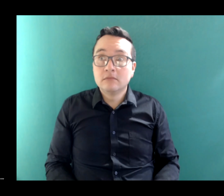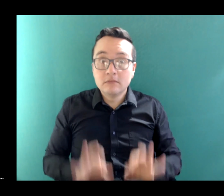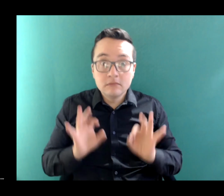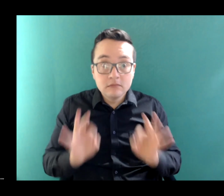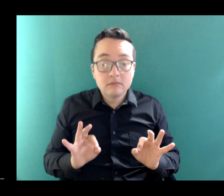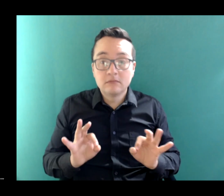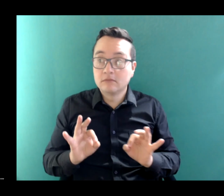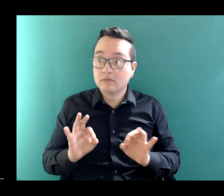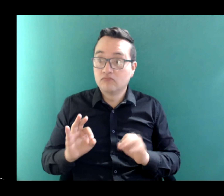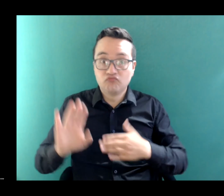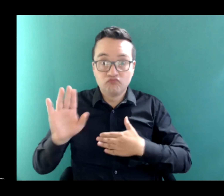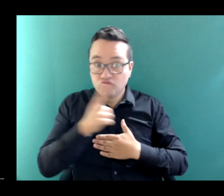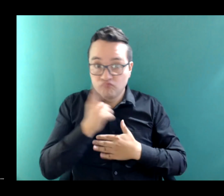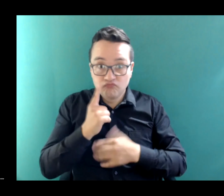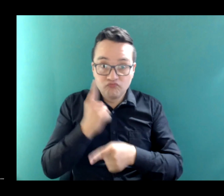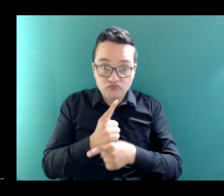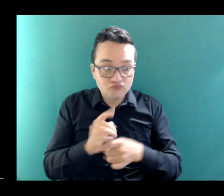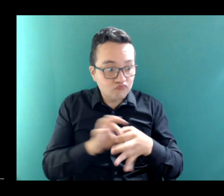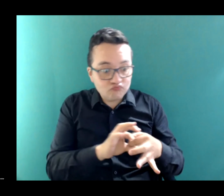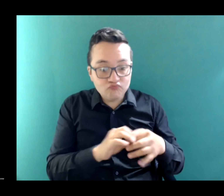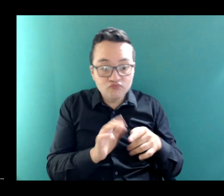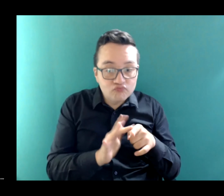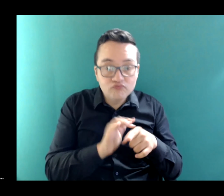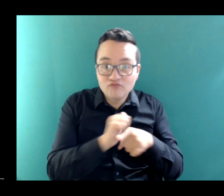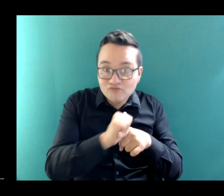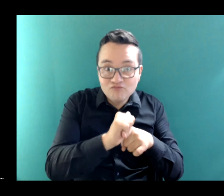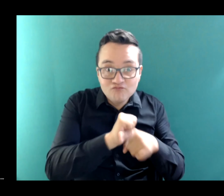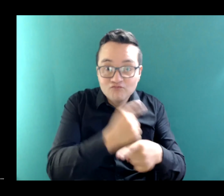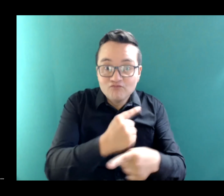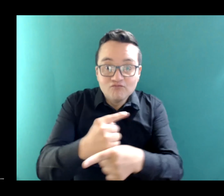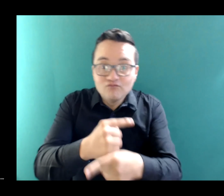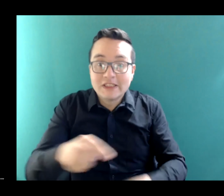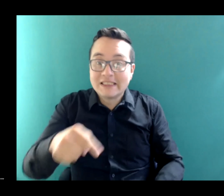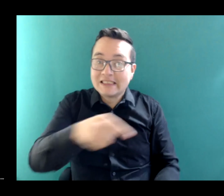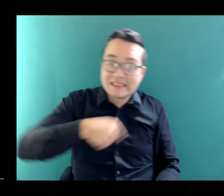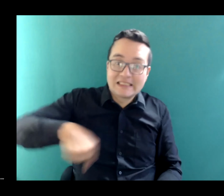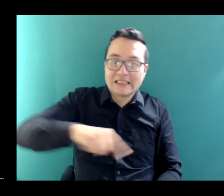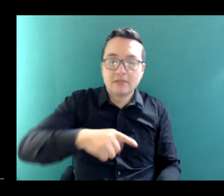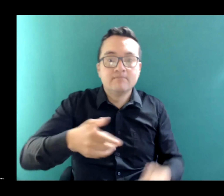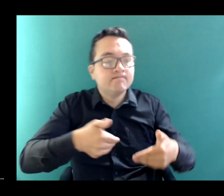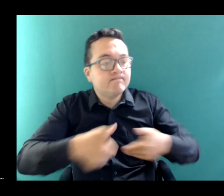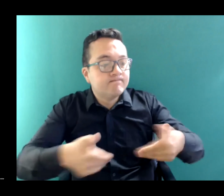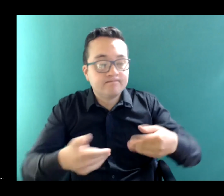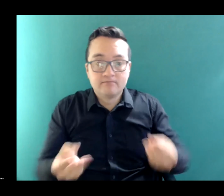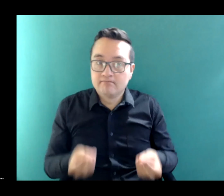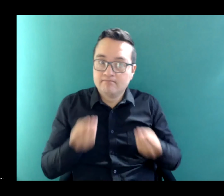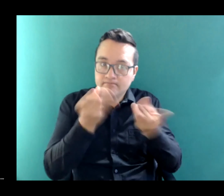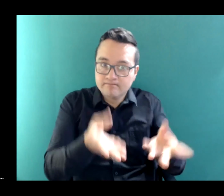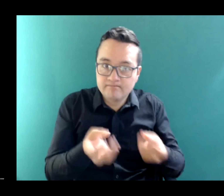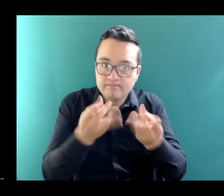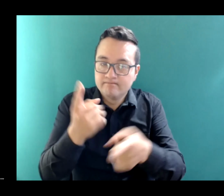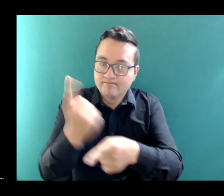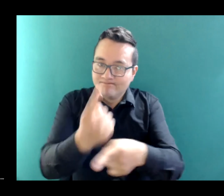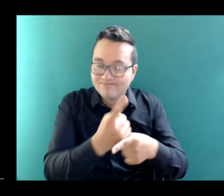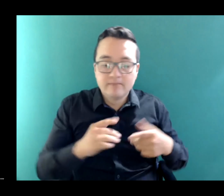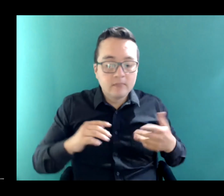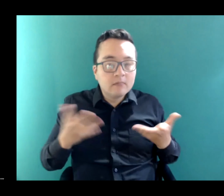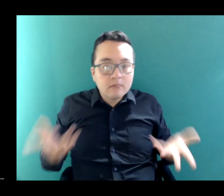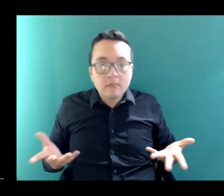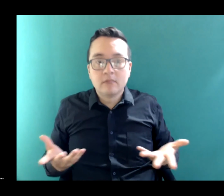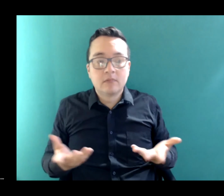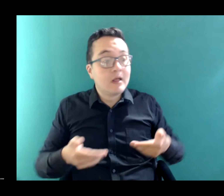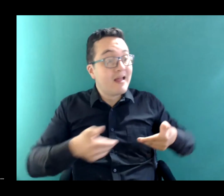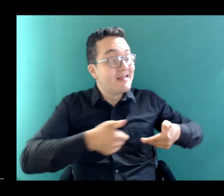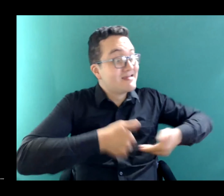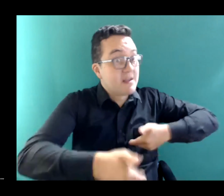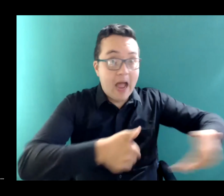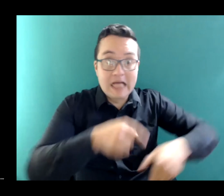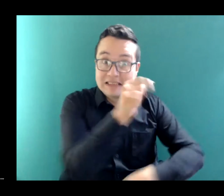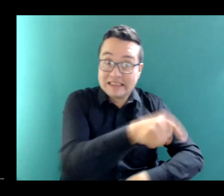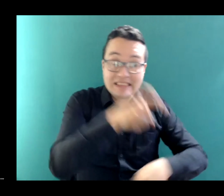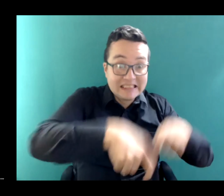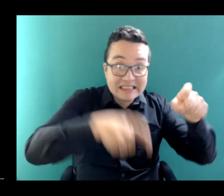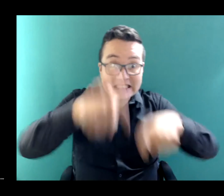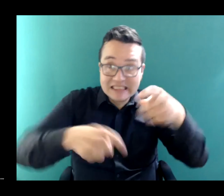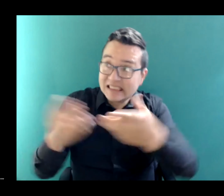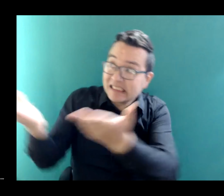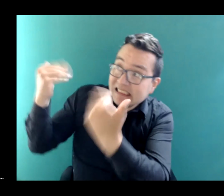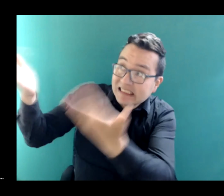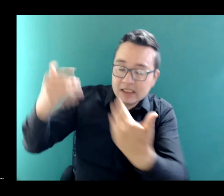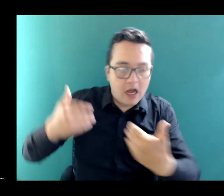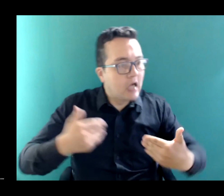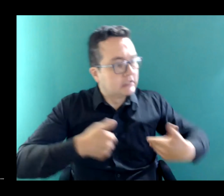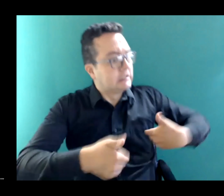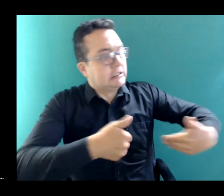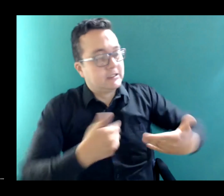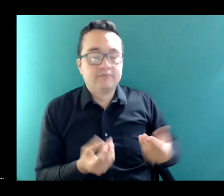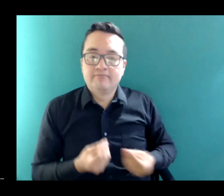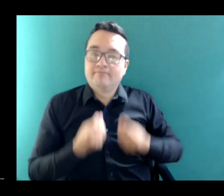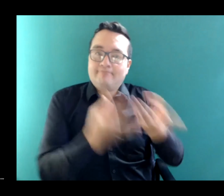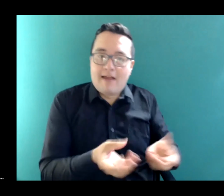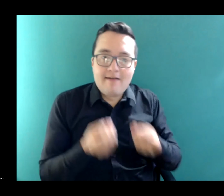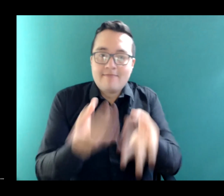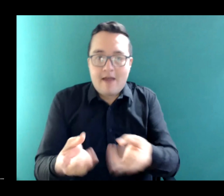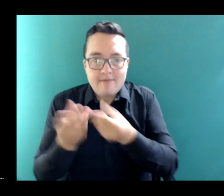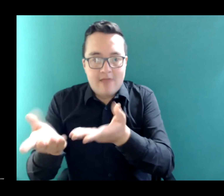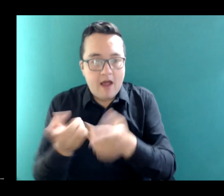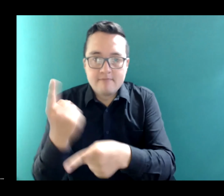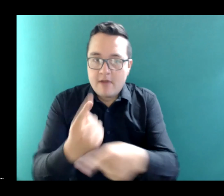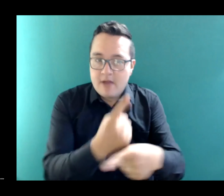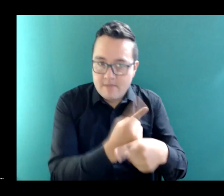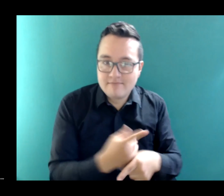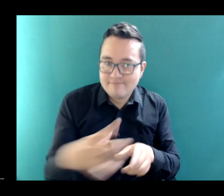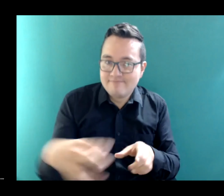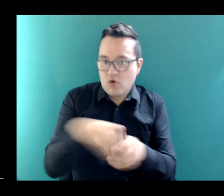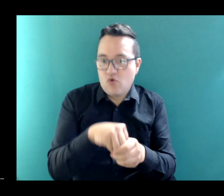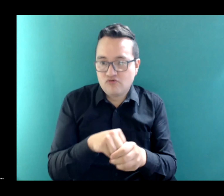Good on the supply and demand side.